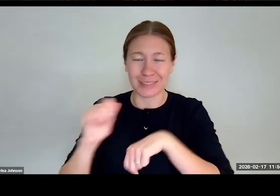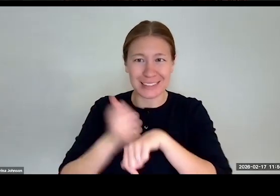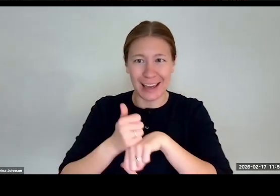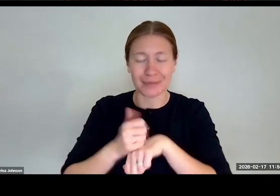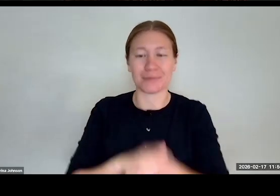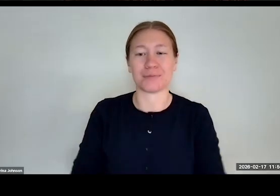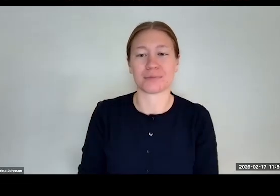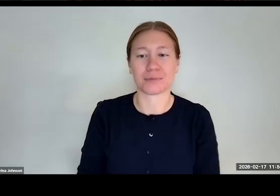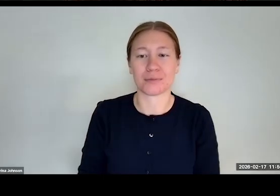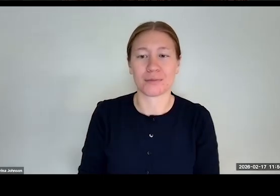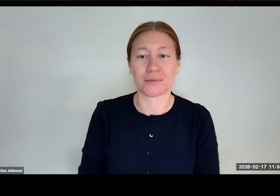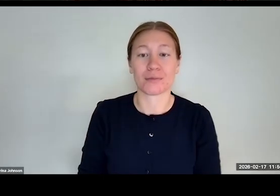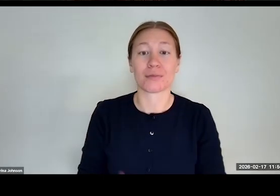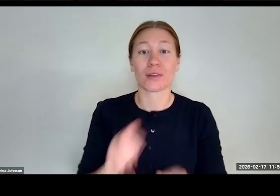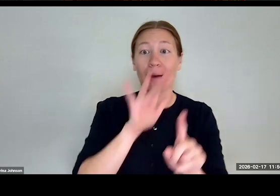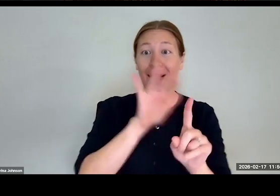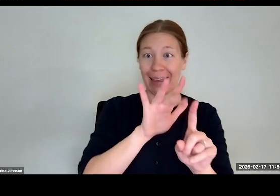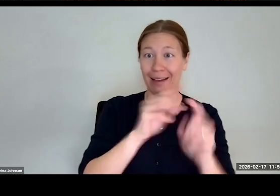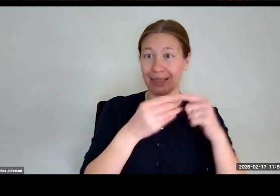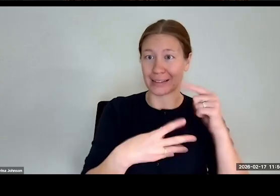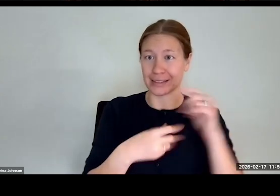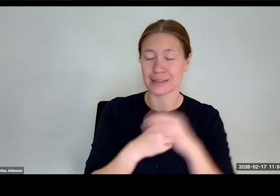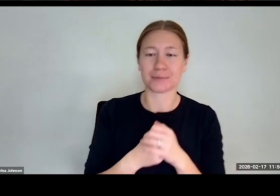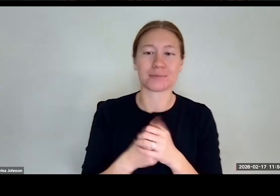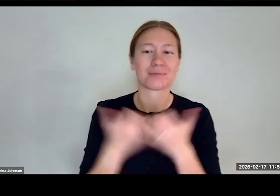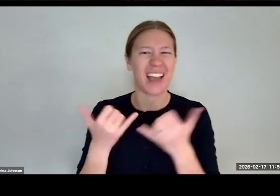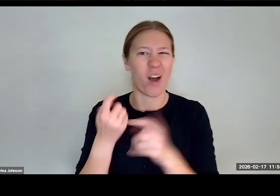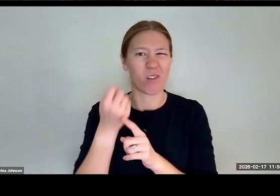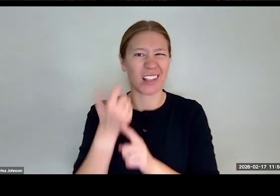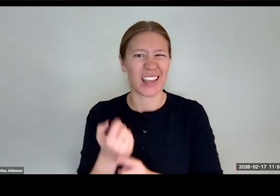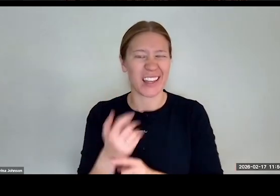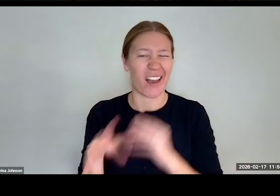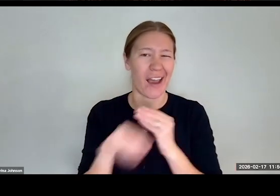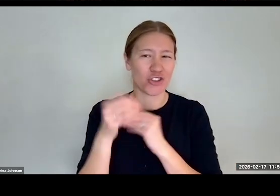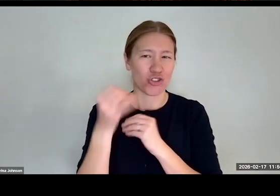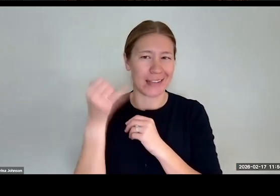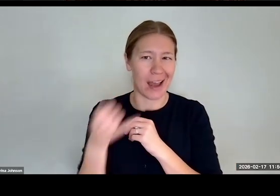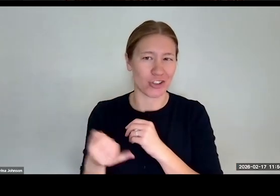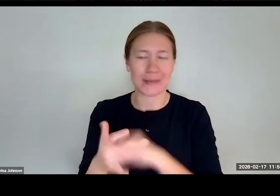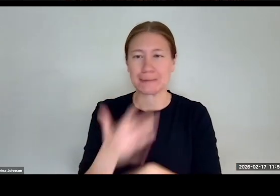Once that's been applied, I can go in and remove all of the extra dashes in here. I've now got these nice little bullet points.